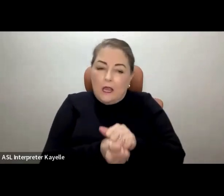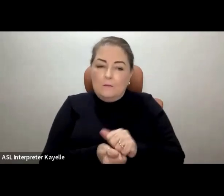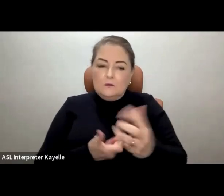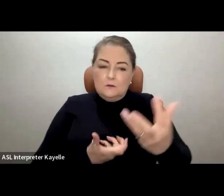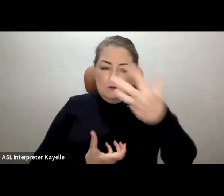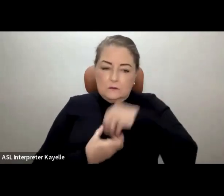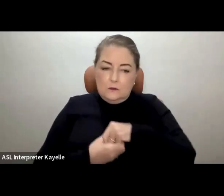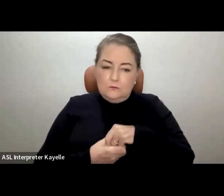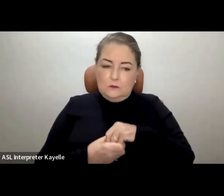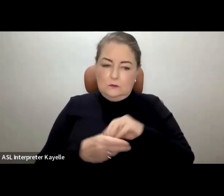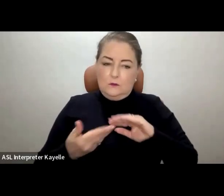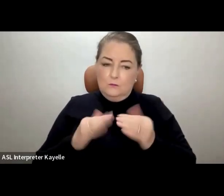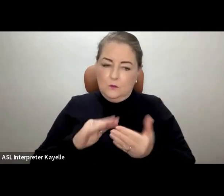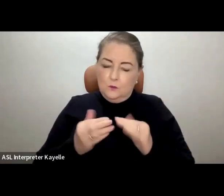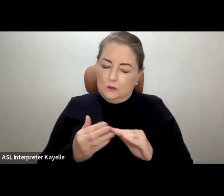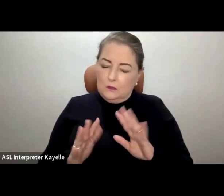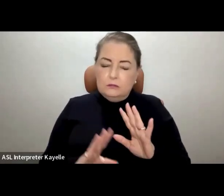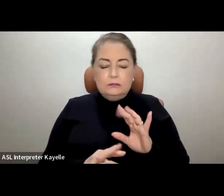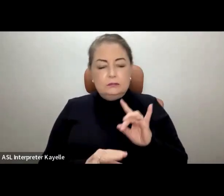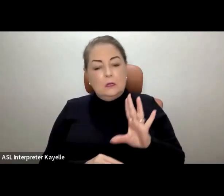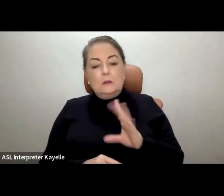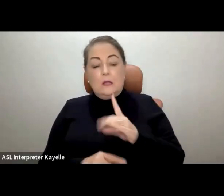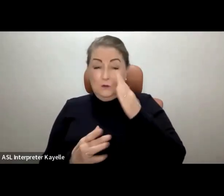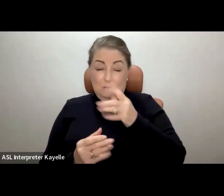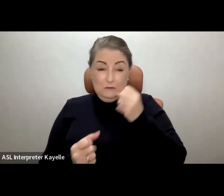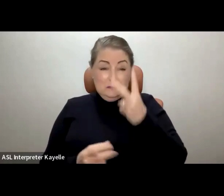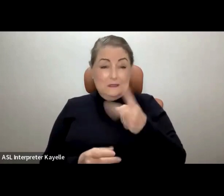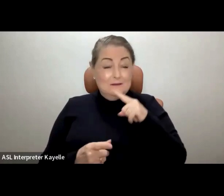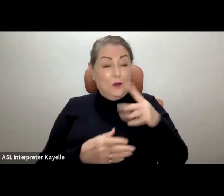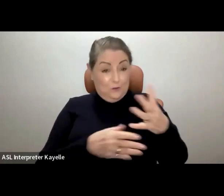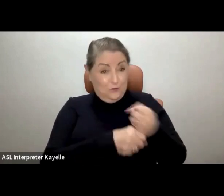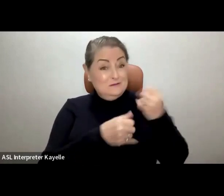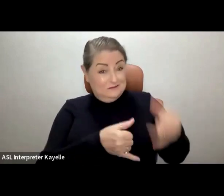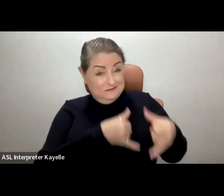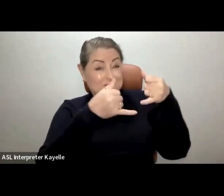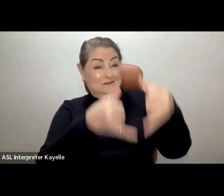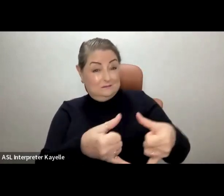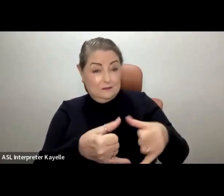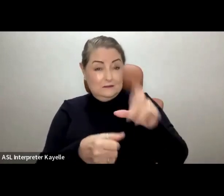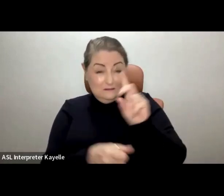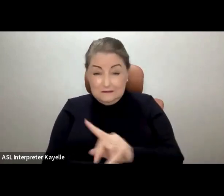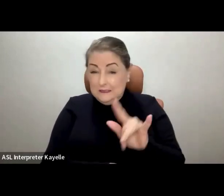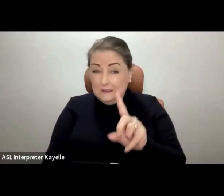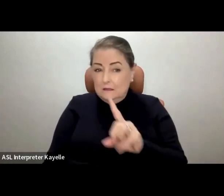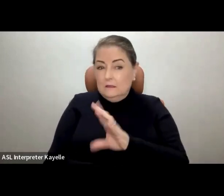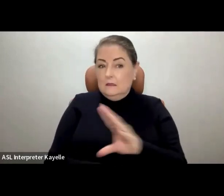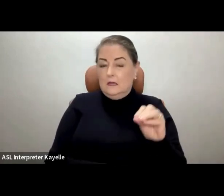how many of you have seen Rain Man, which is an Academy Award winning film. But, and this shouldn't be a speech that makes